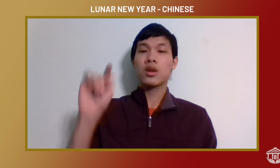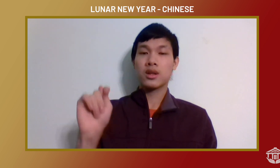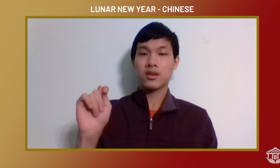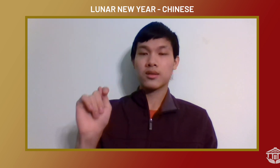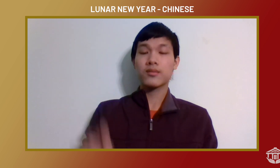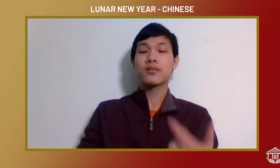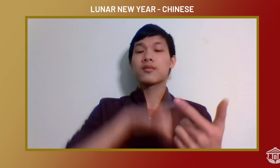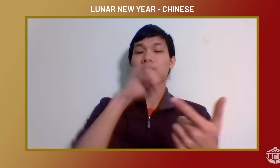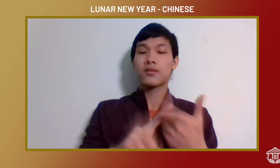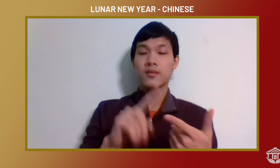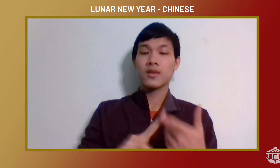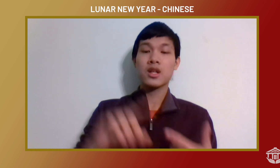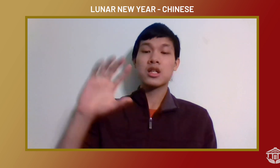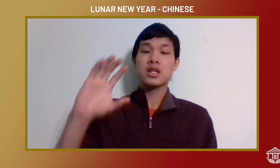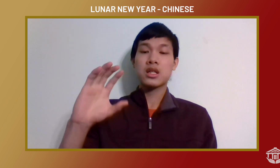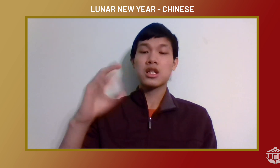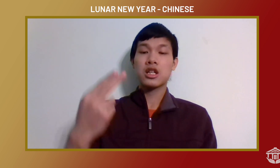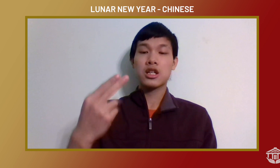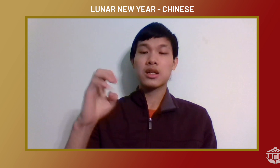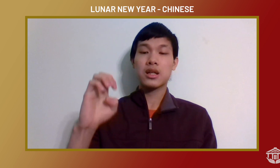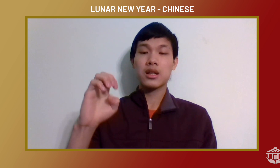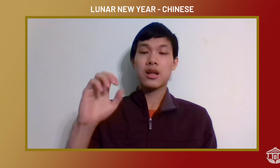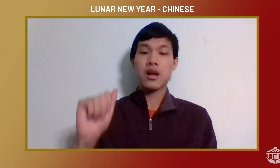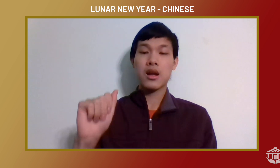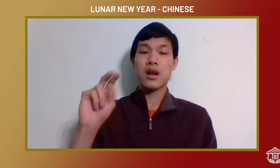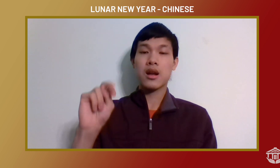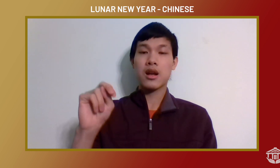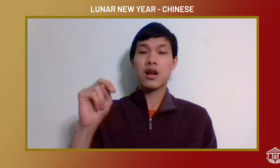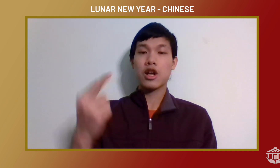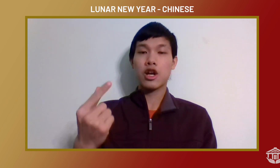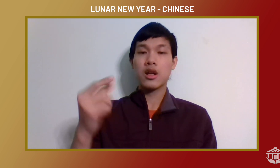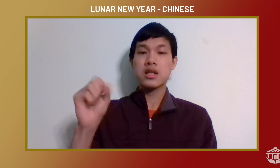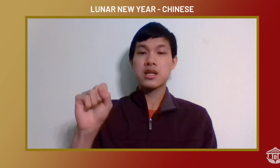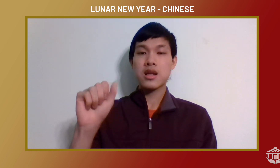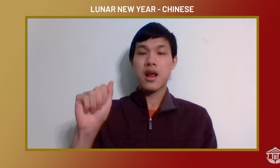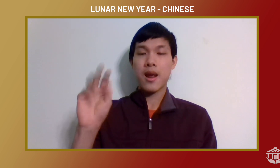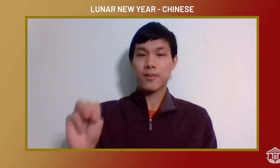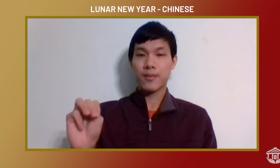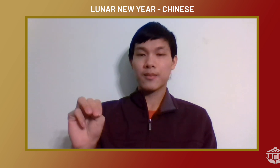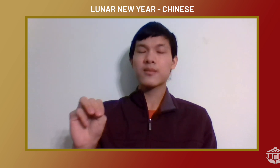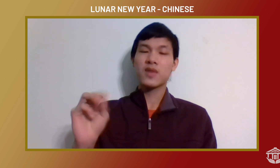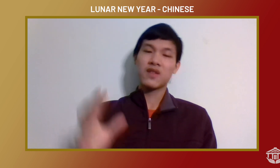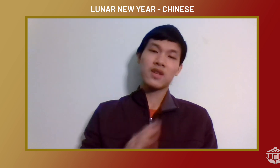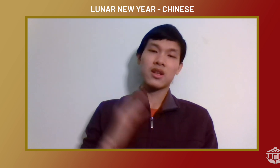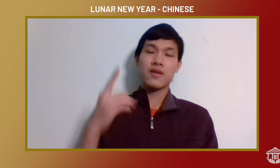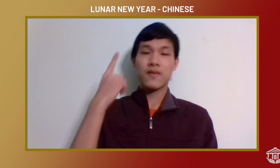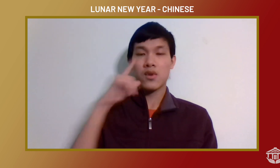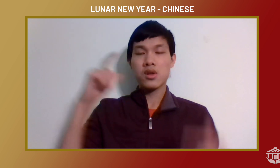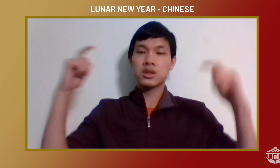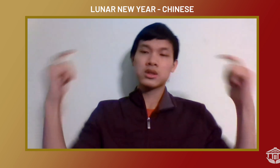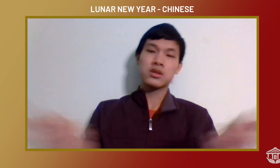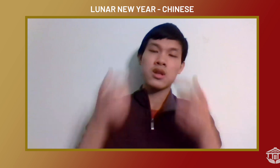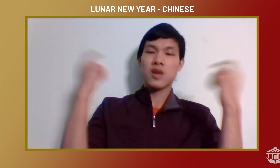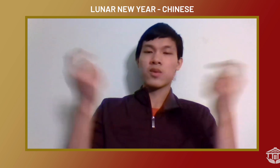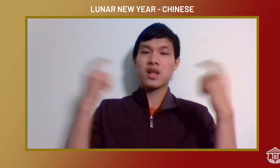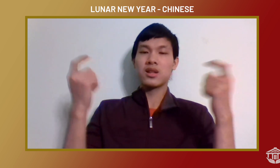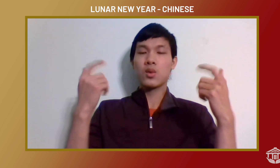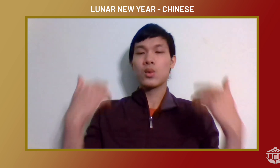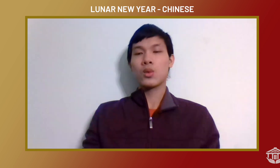We have the Tang Suit and cheongsam. These are clothing that is worn on special occasions.